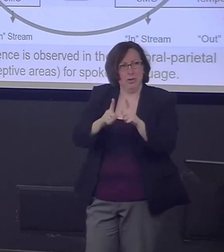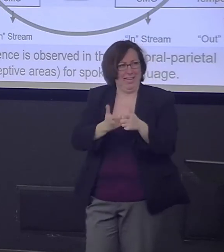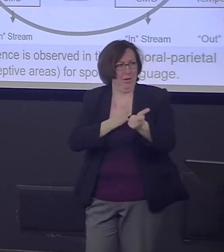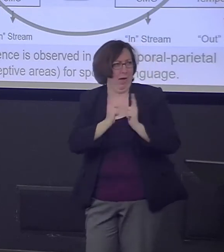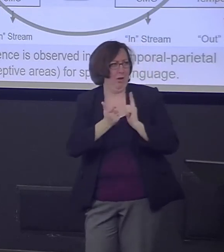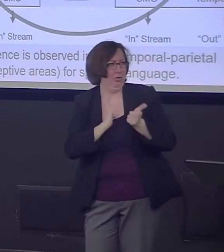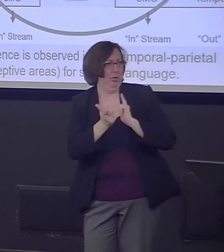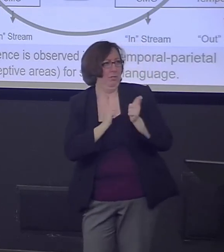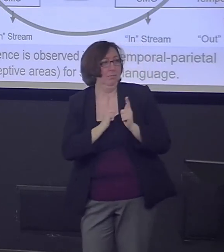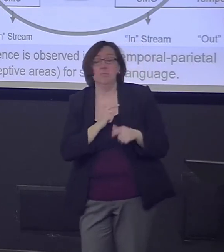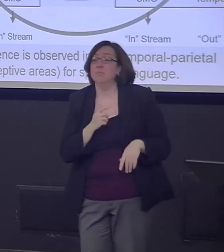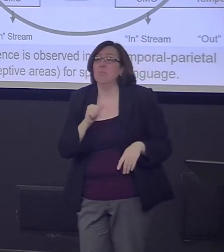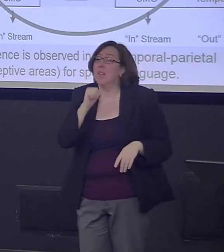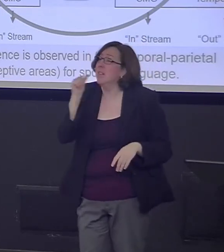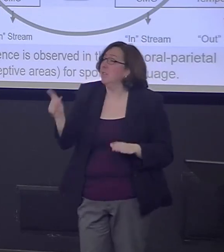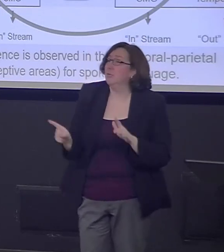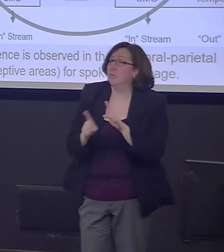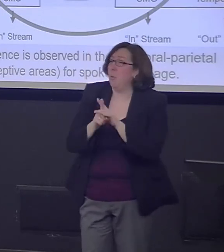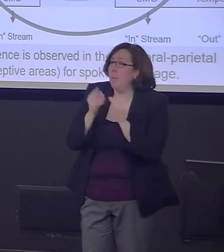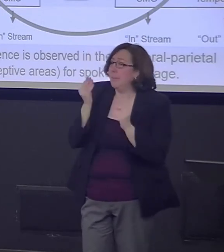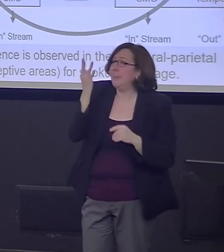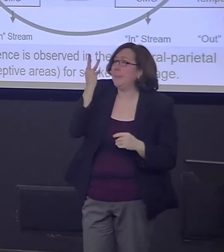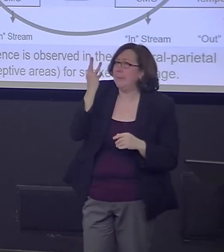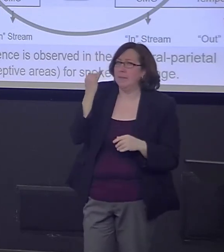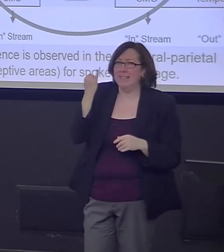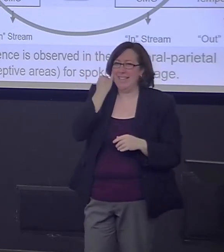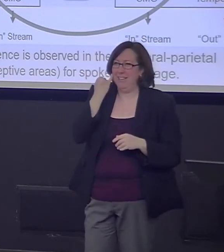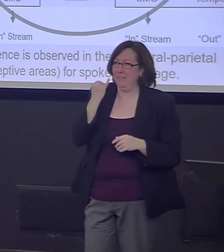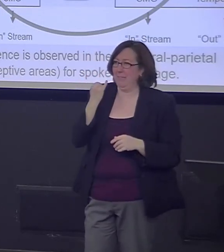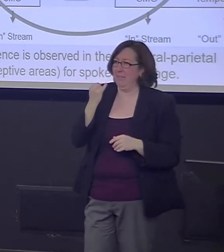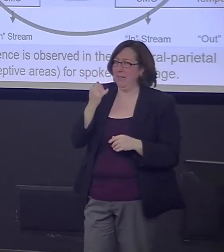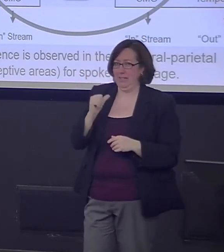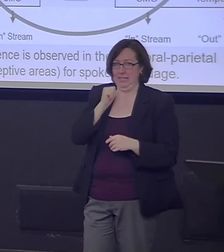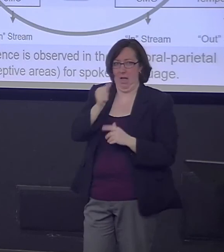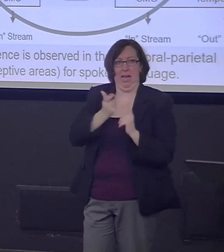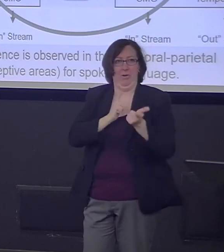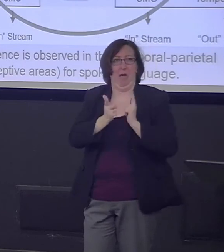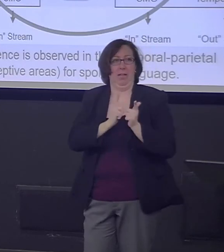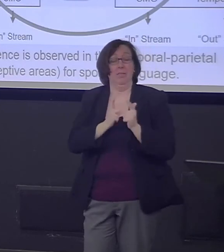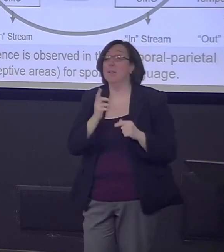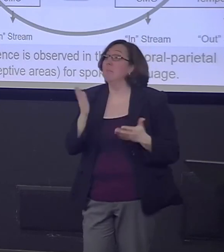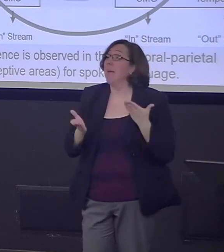It doesn't show up in any non-interactive tasks which may have something to do with why we have never seen it in the scanner